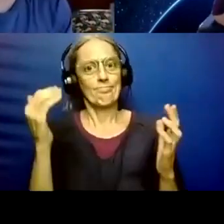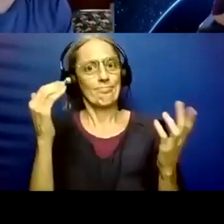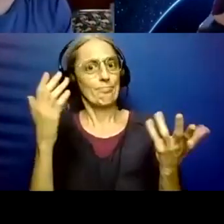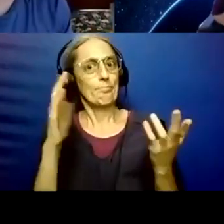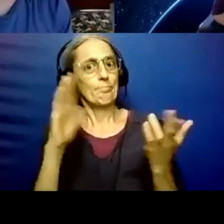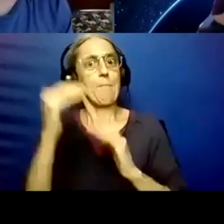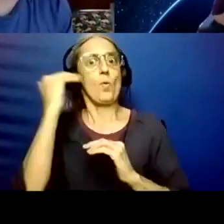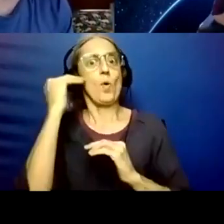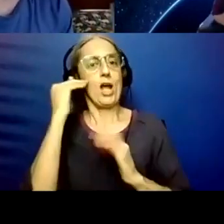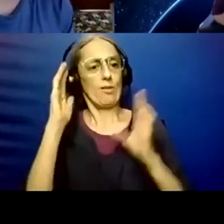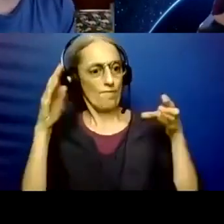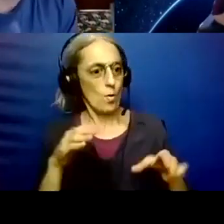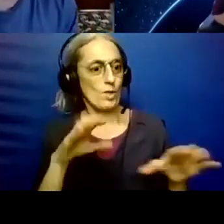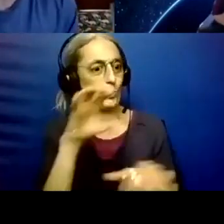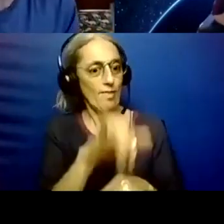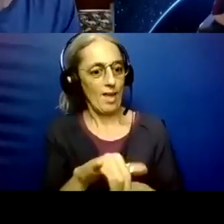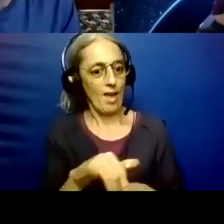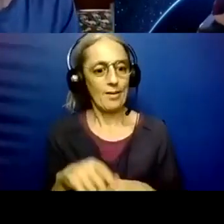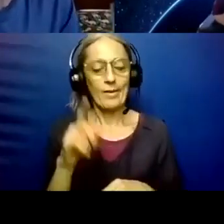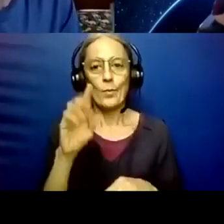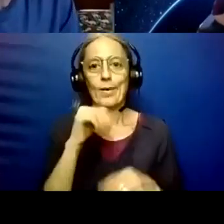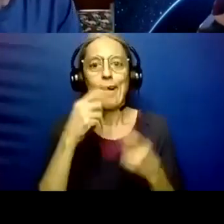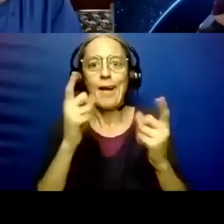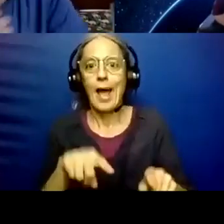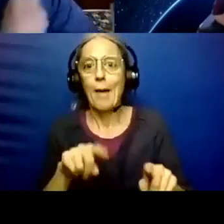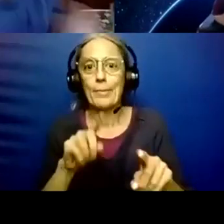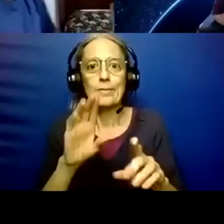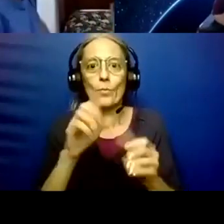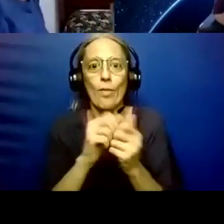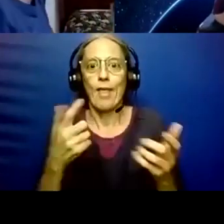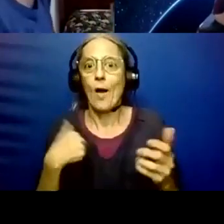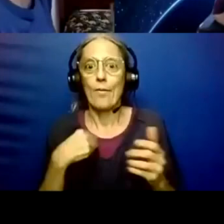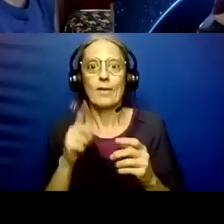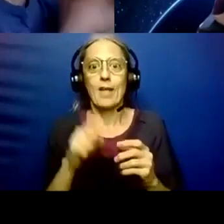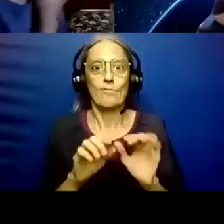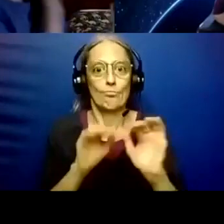There are plenty of organizations out there now run